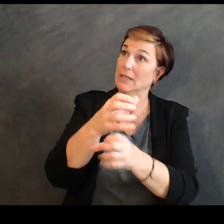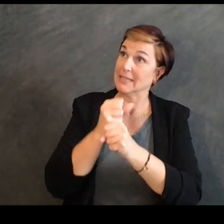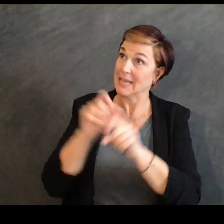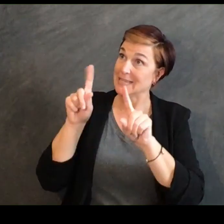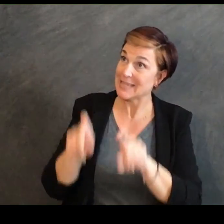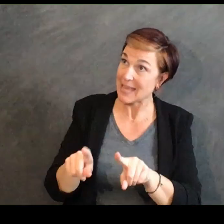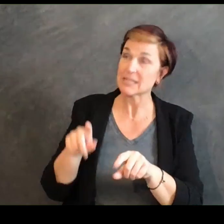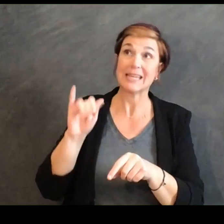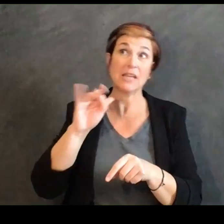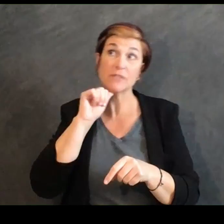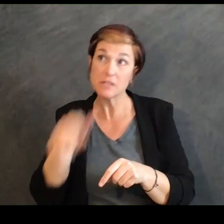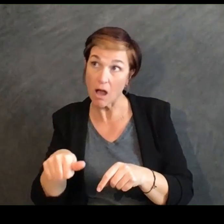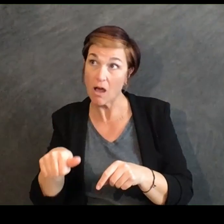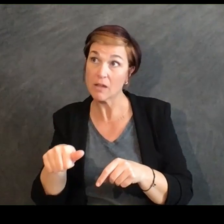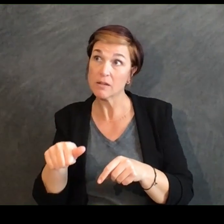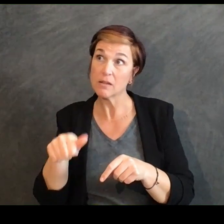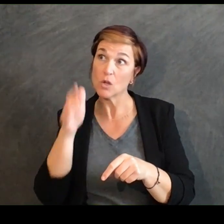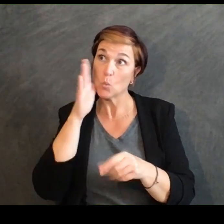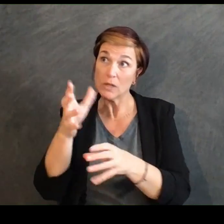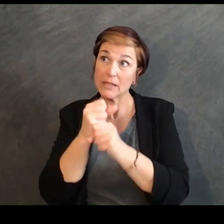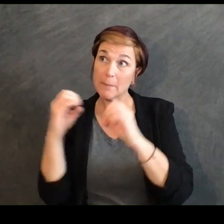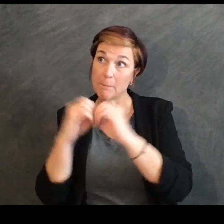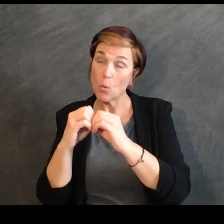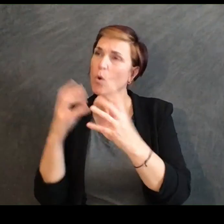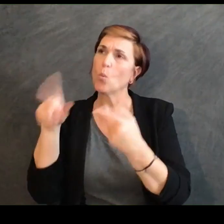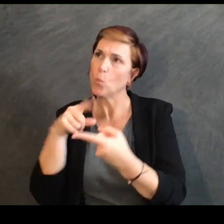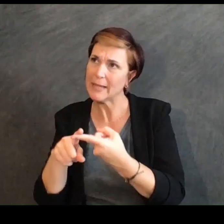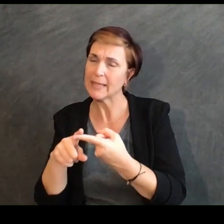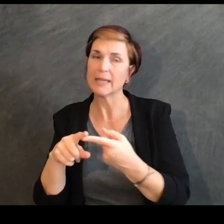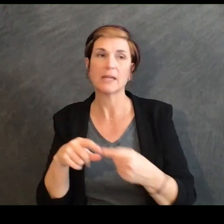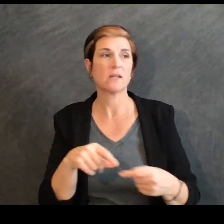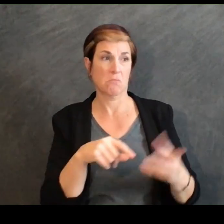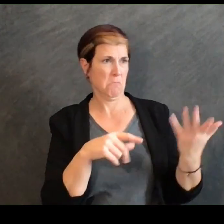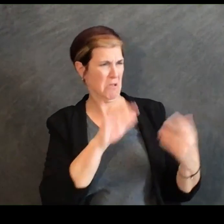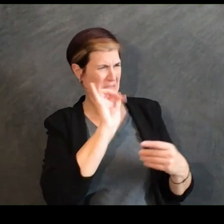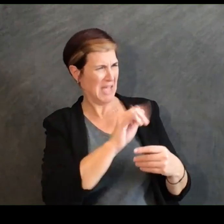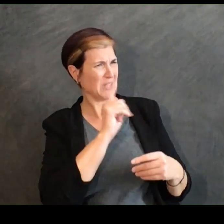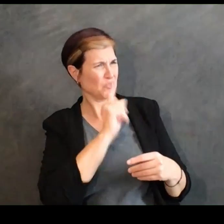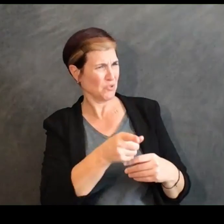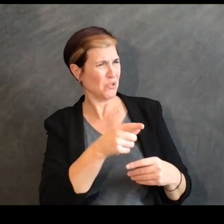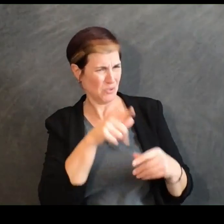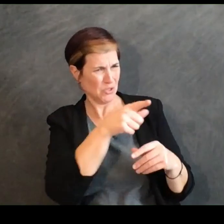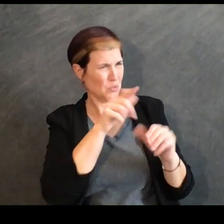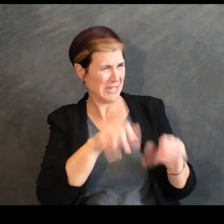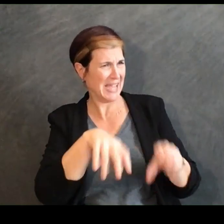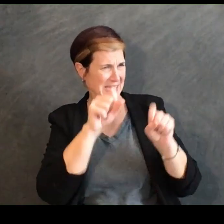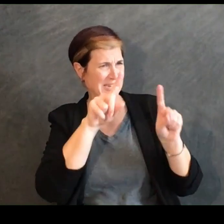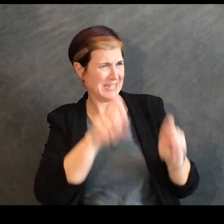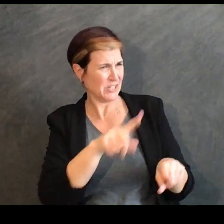while but I'll let Mike why don't you answer that Mike well as the president